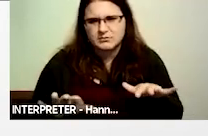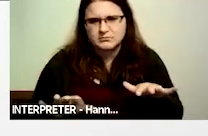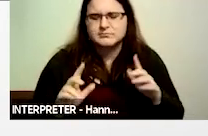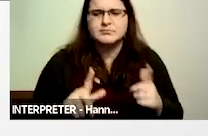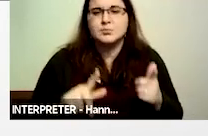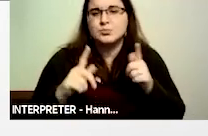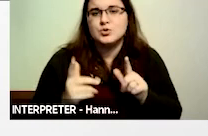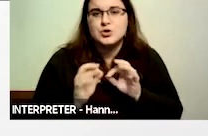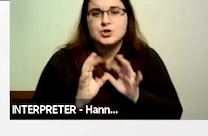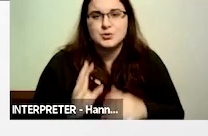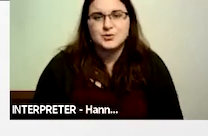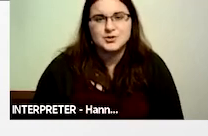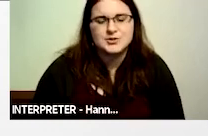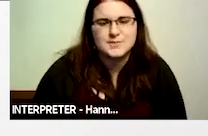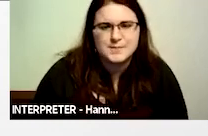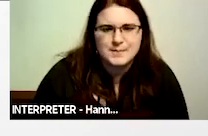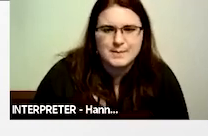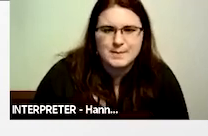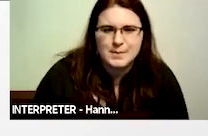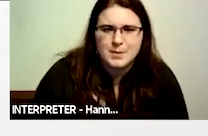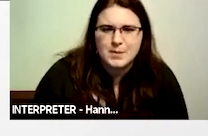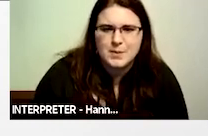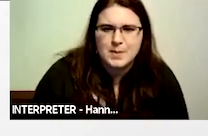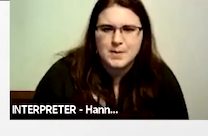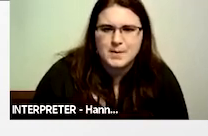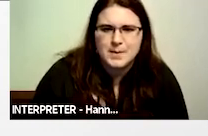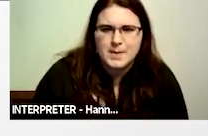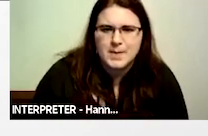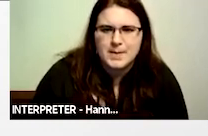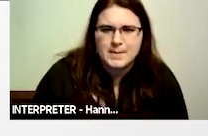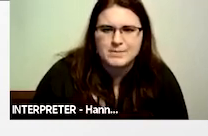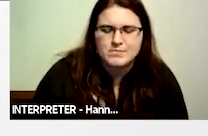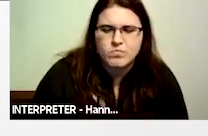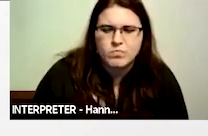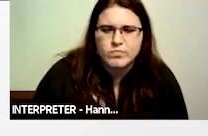Rick Mislan: Interesting, interesting flotsam conversation, obviously.